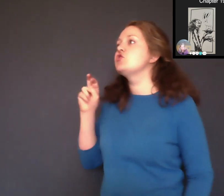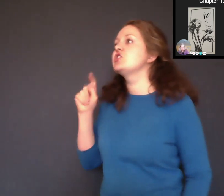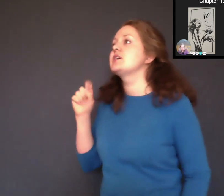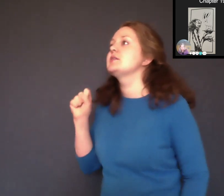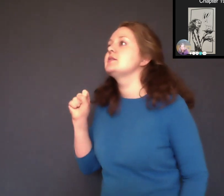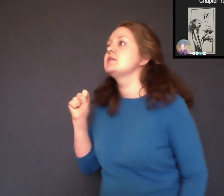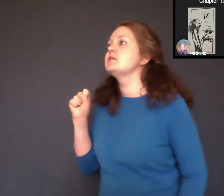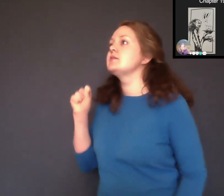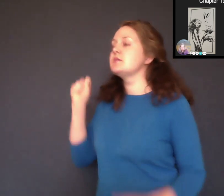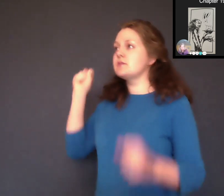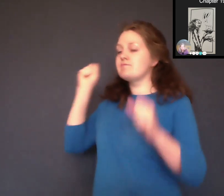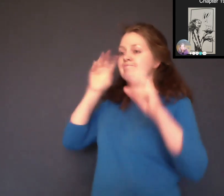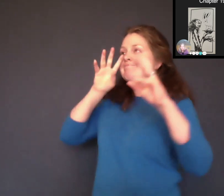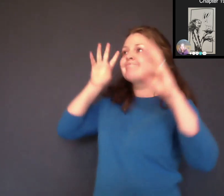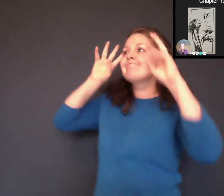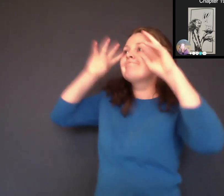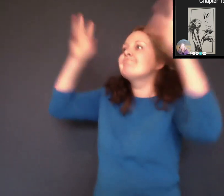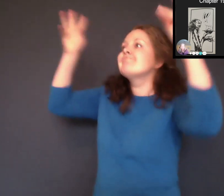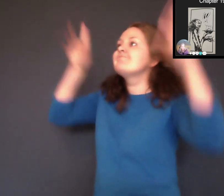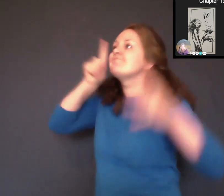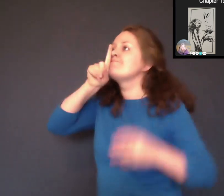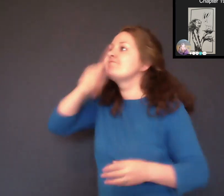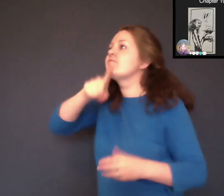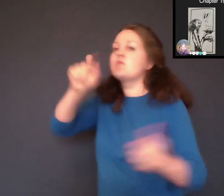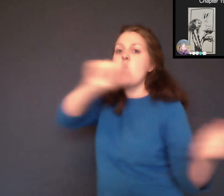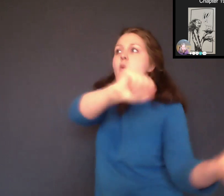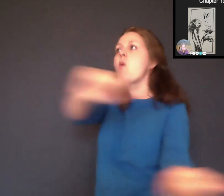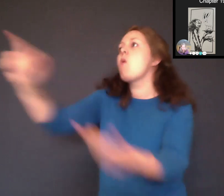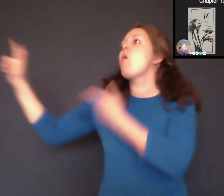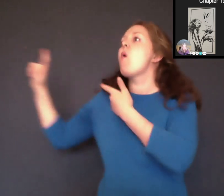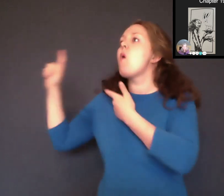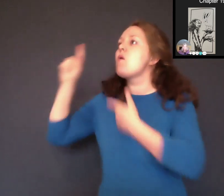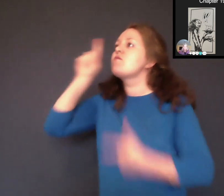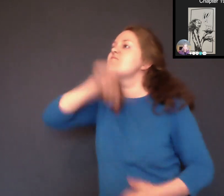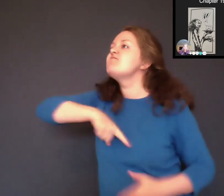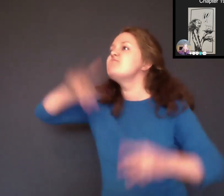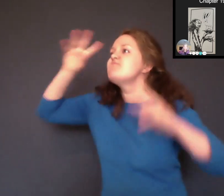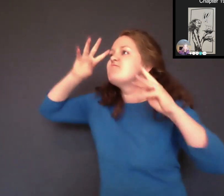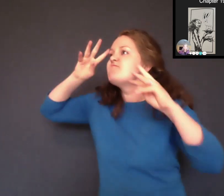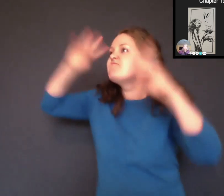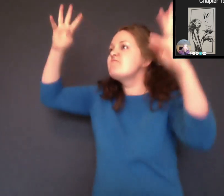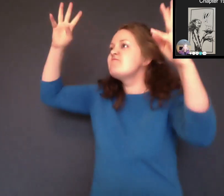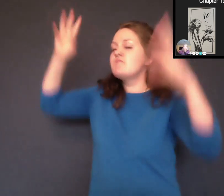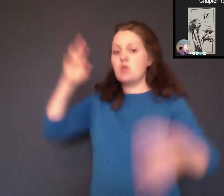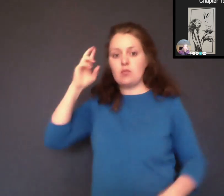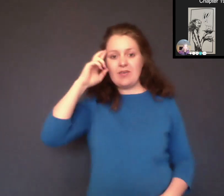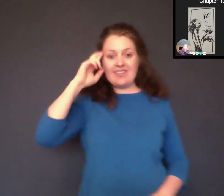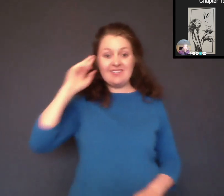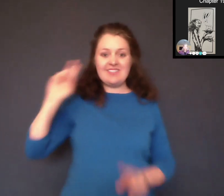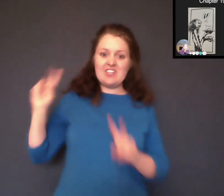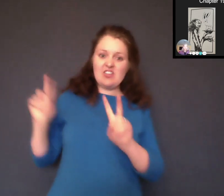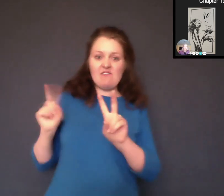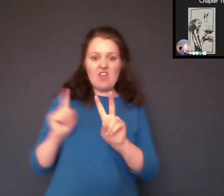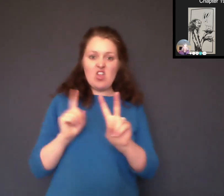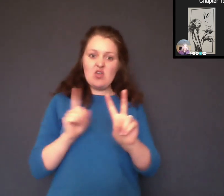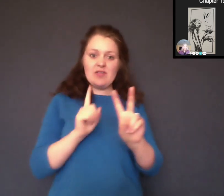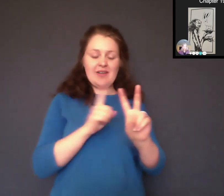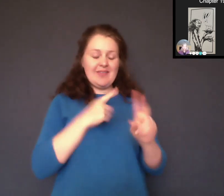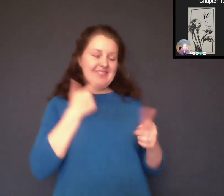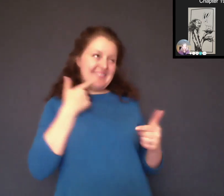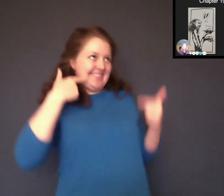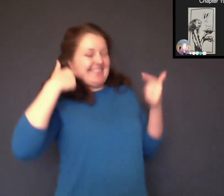rictus to the front door it's all illusions rictus followed them giggling insanely what's